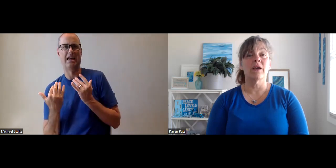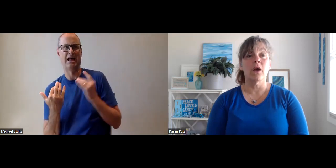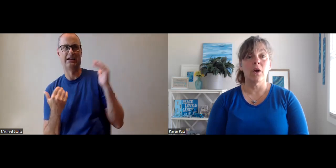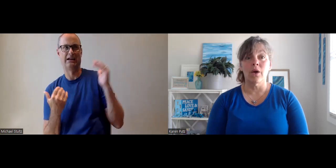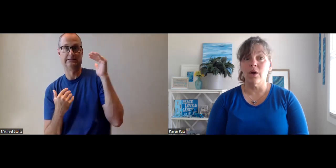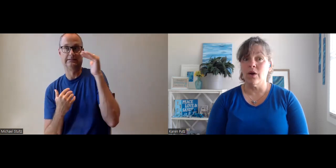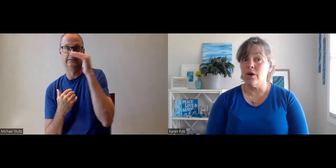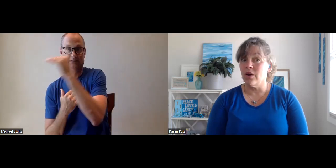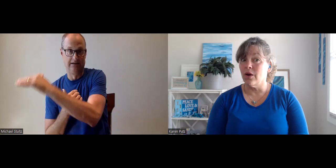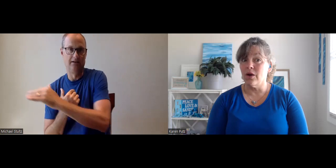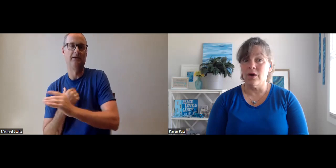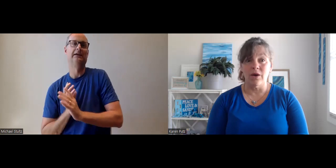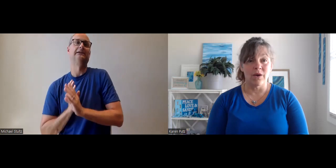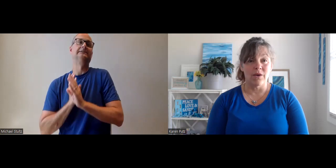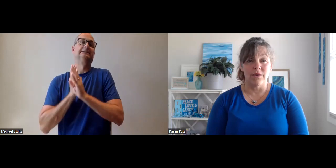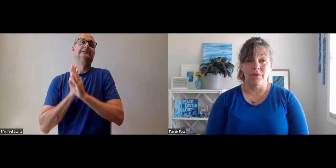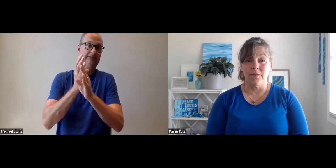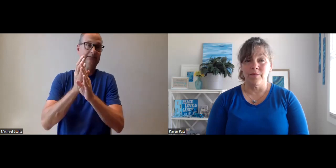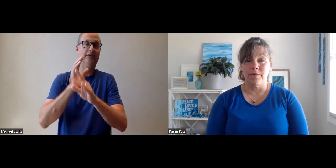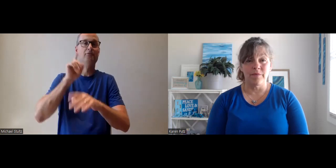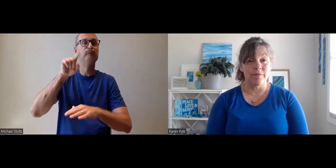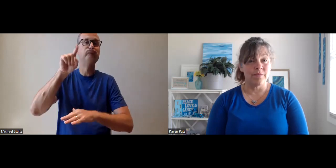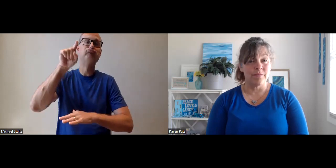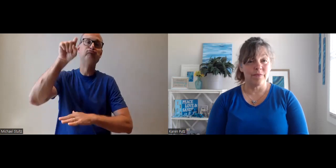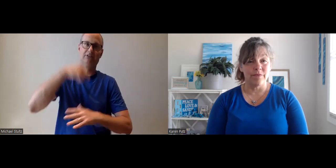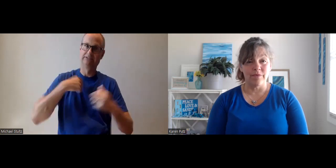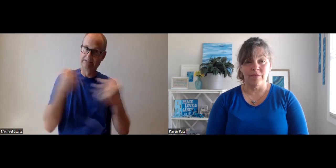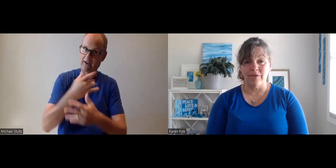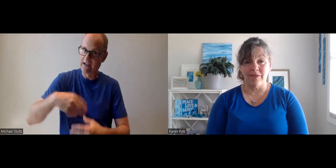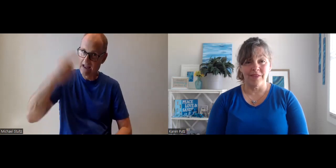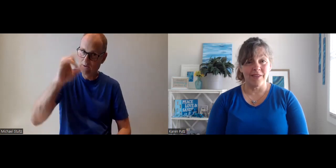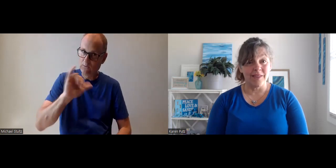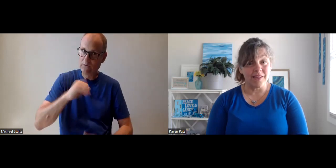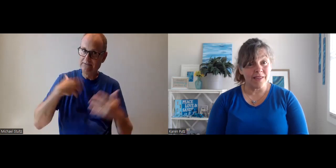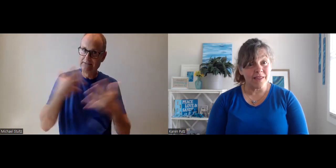at the yard meet in, uh, national park, I went backpacking with friends